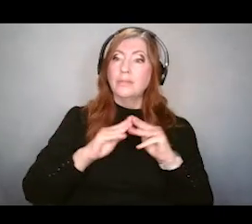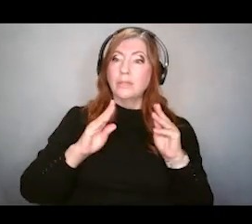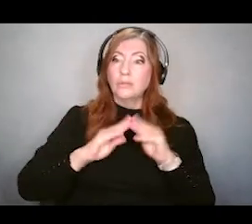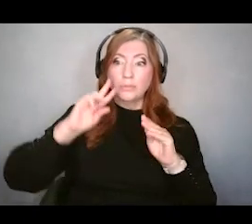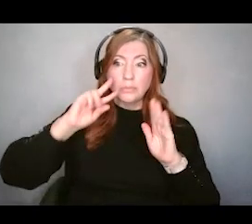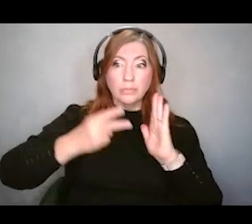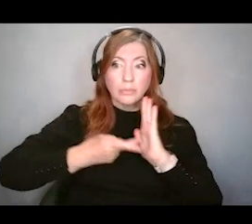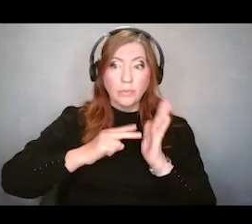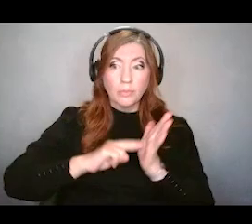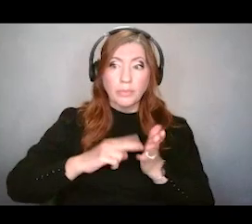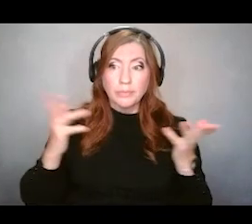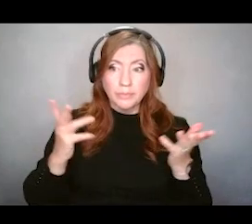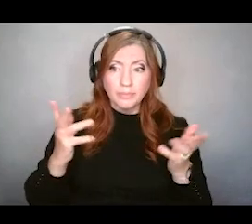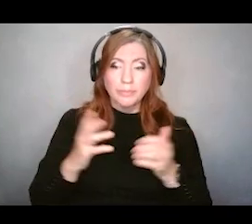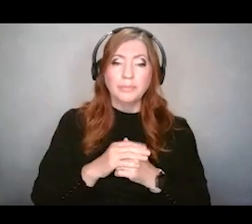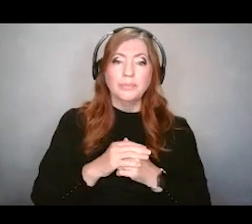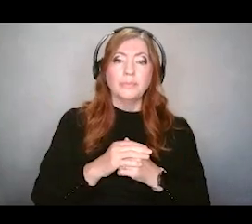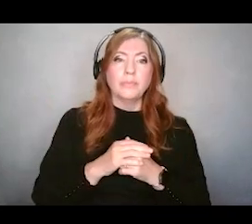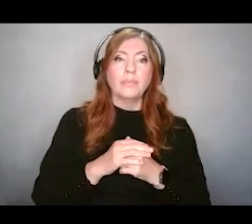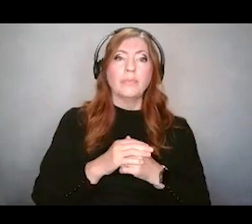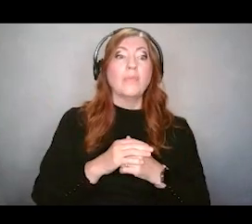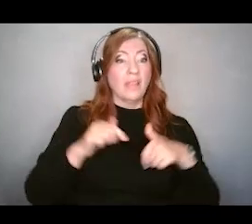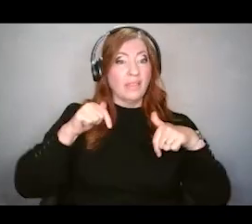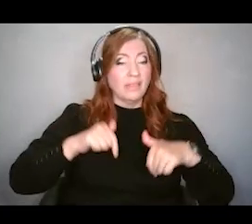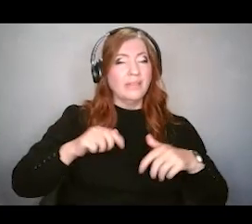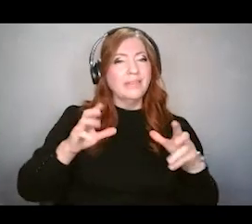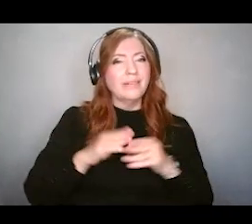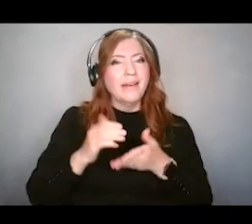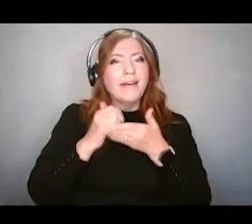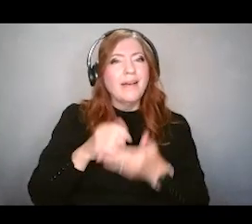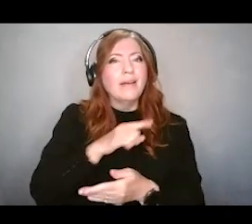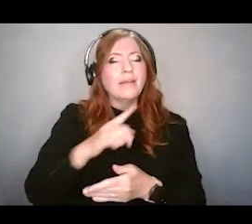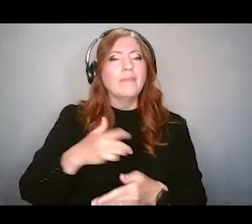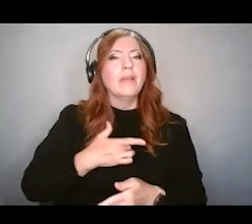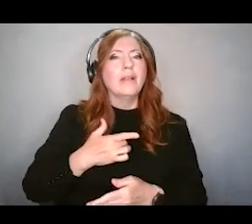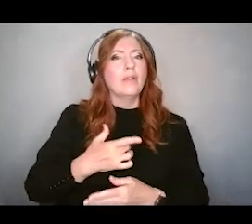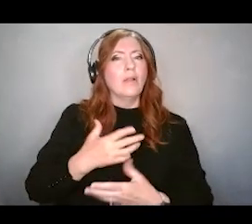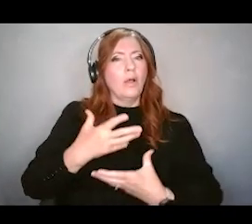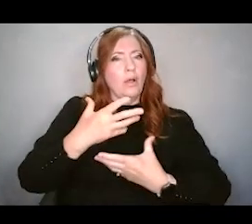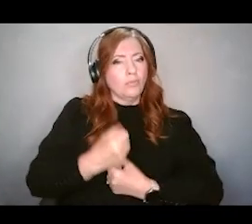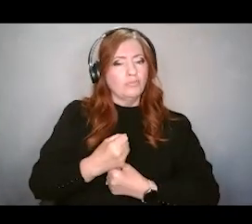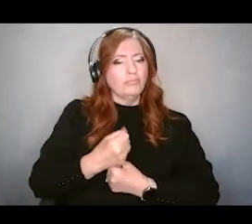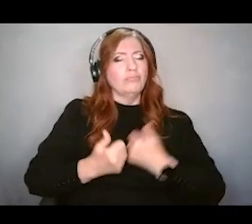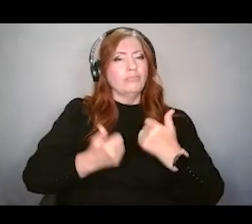This session is designed to help you feel more confident about what documentation is needed,